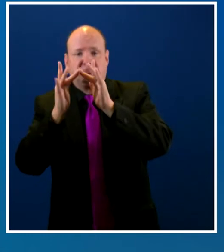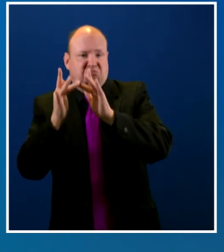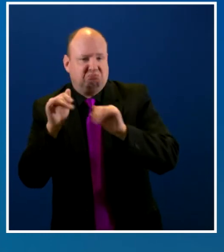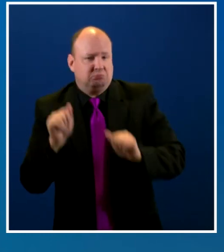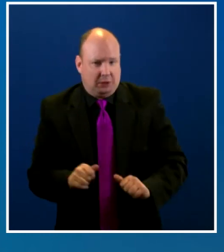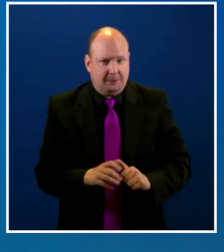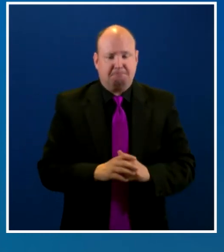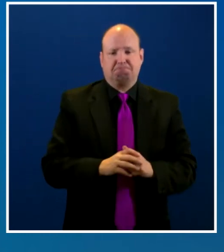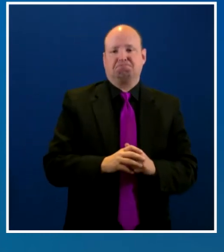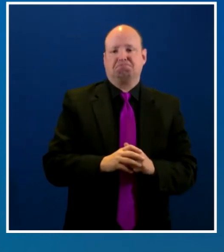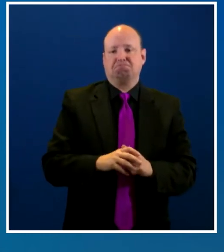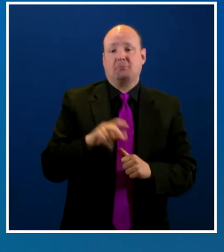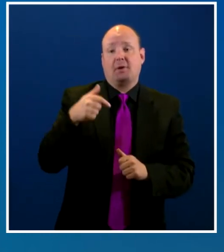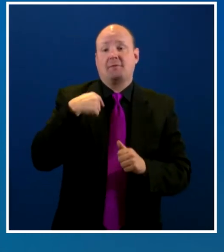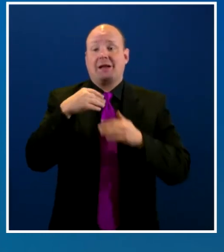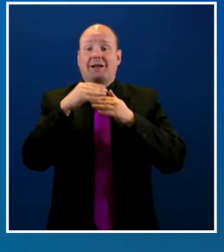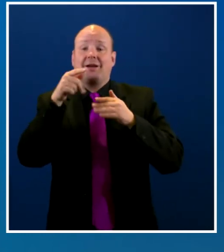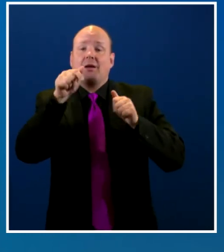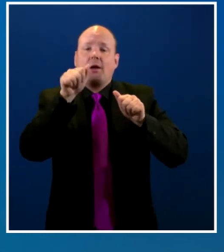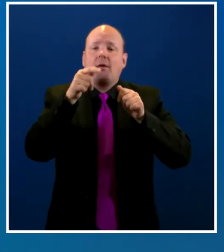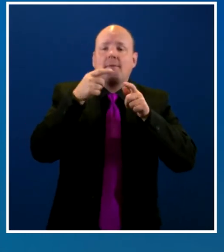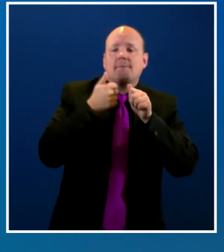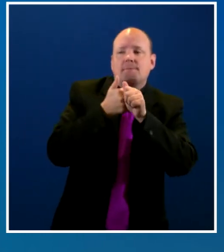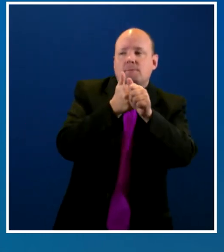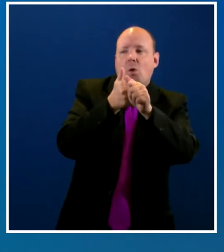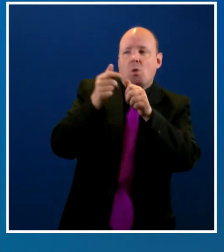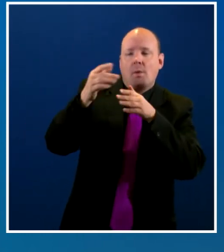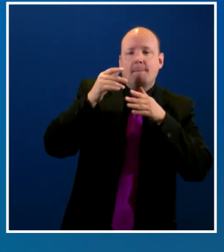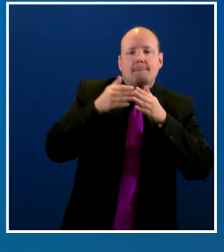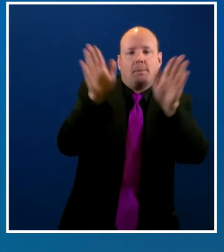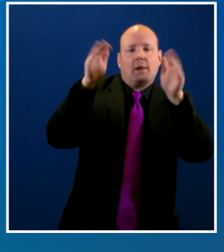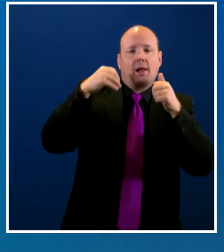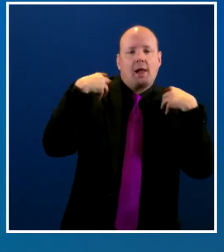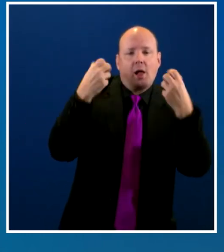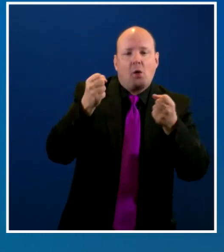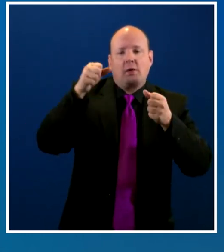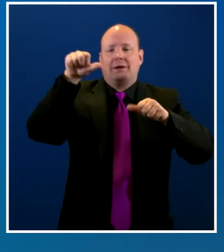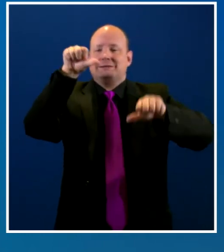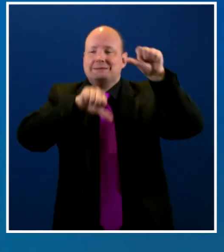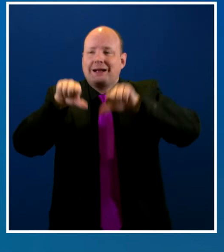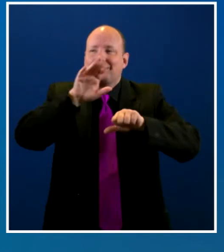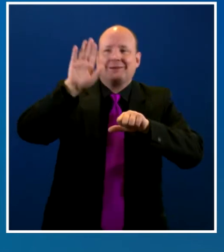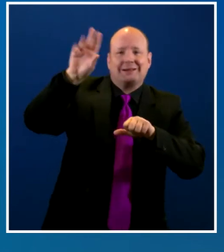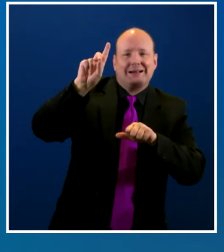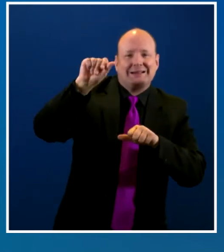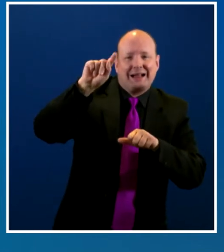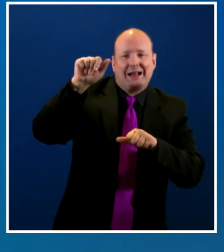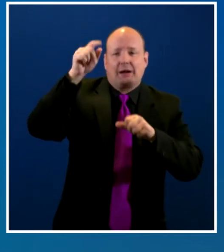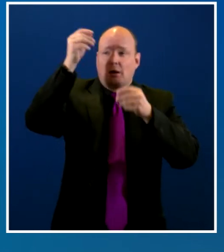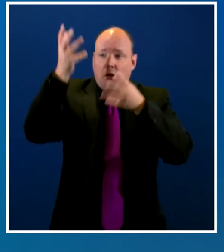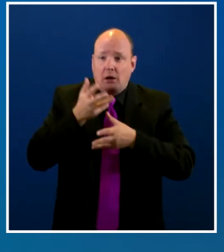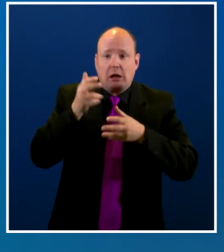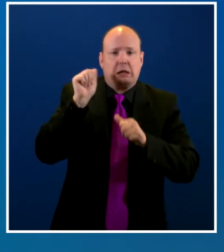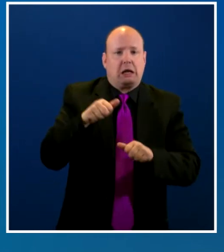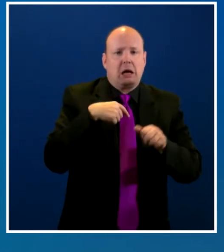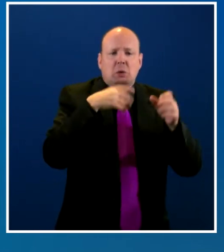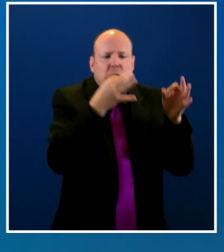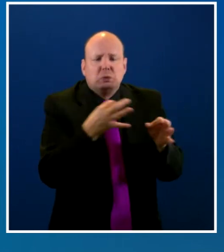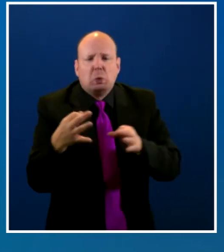health experts and the available scientific data as we make decisions about expanding in-person services.